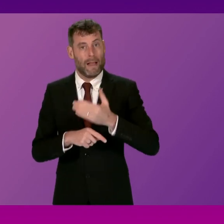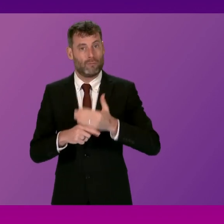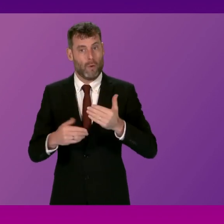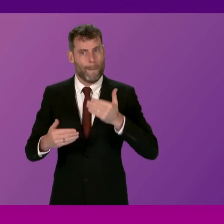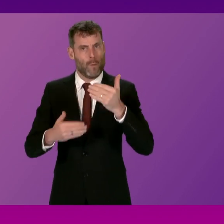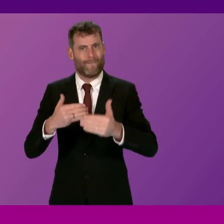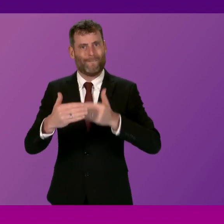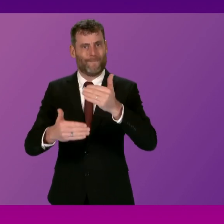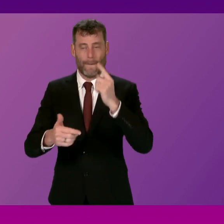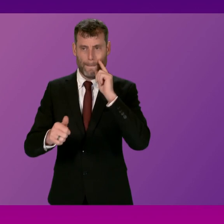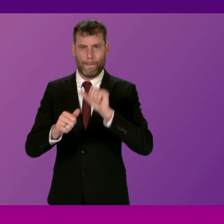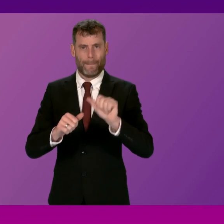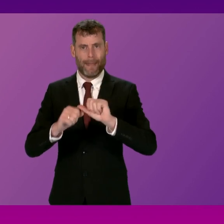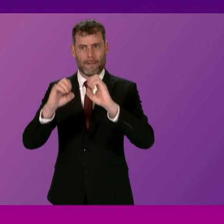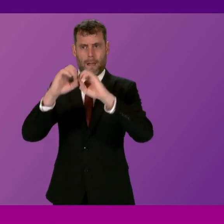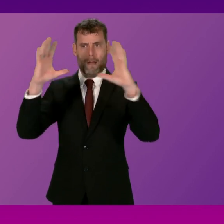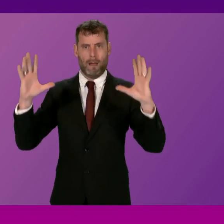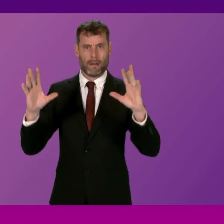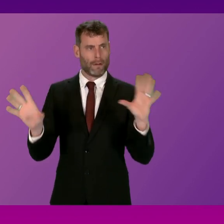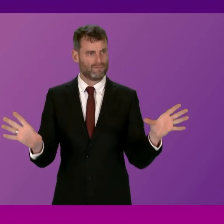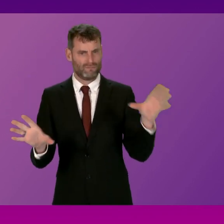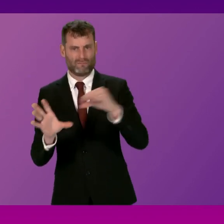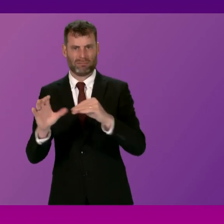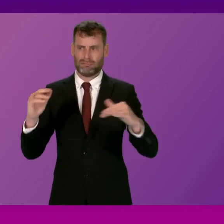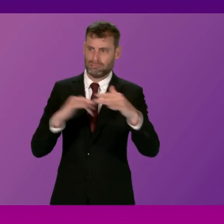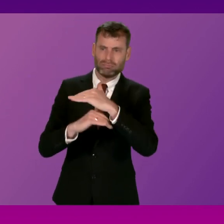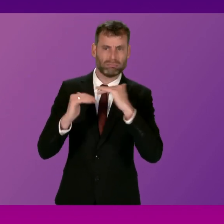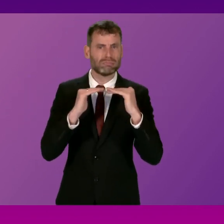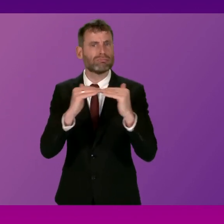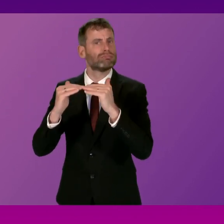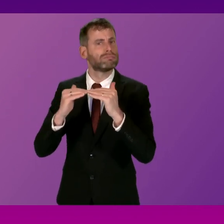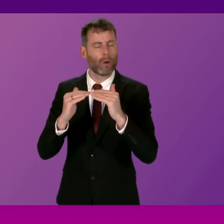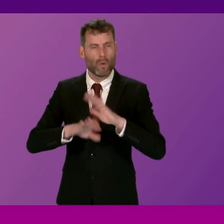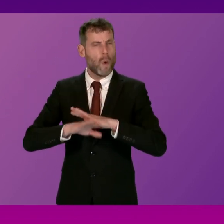a future in which we keep tearing down the barriers that disabled people face.